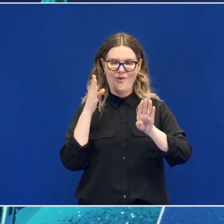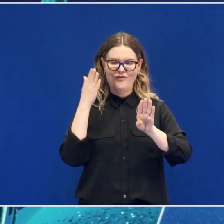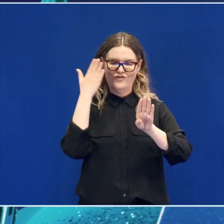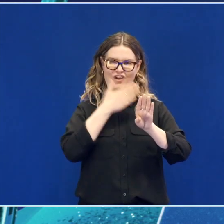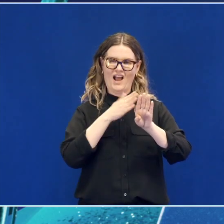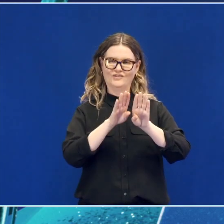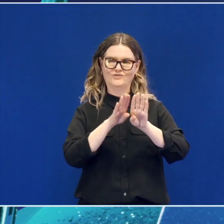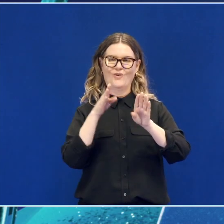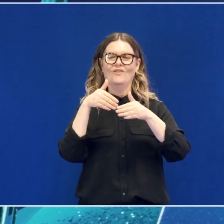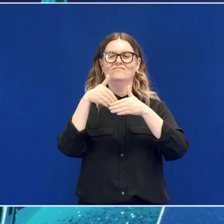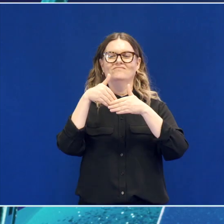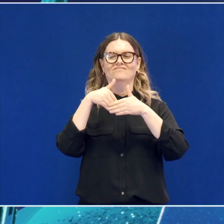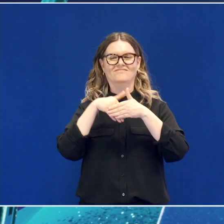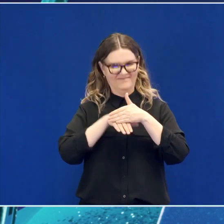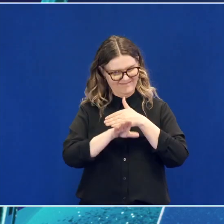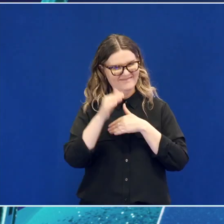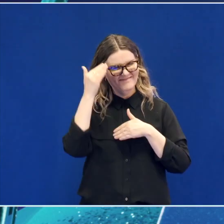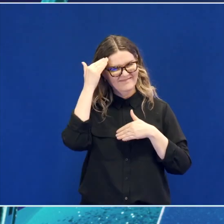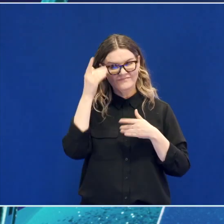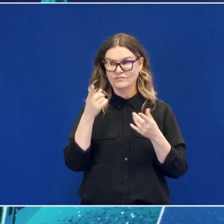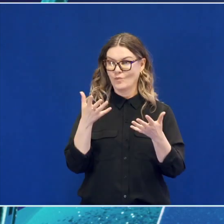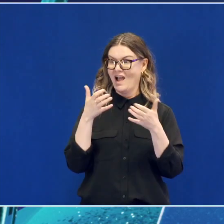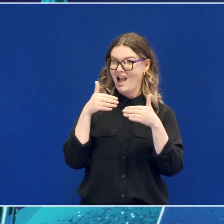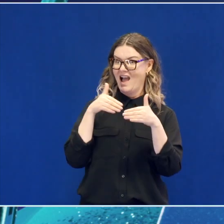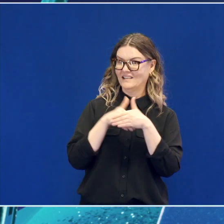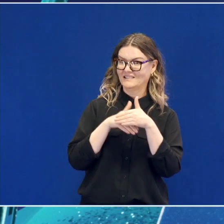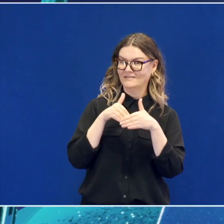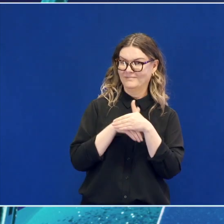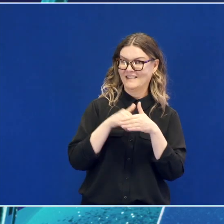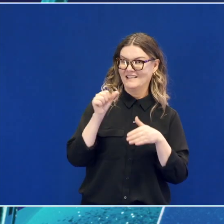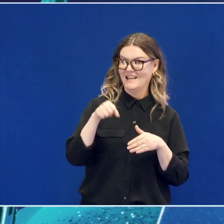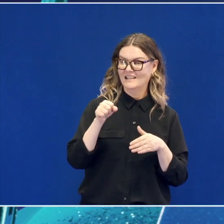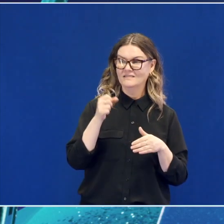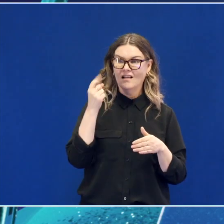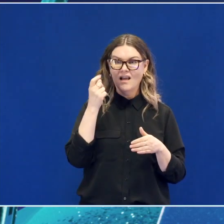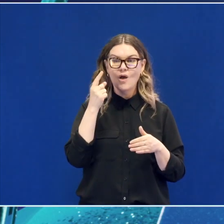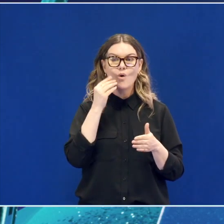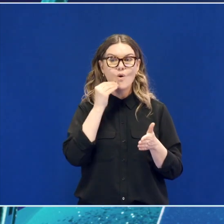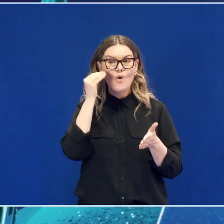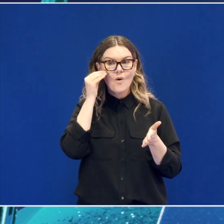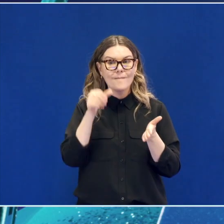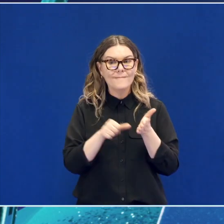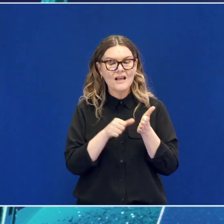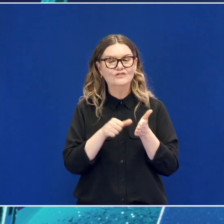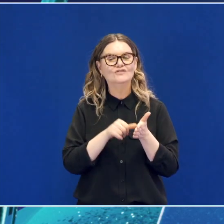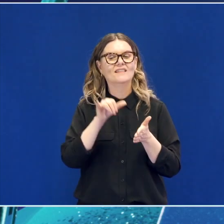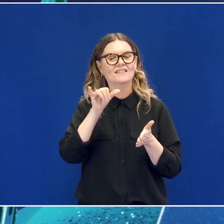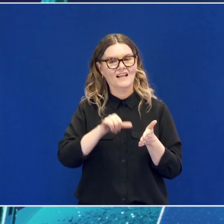they're not representative necessarily of the quality of the code that's in the rest of the site, so.